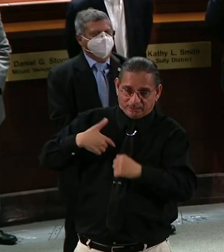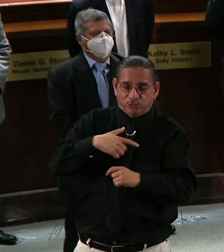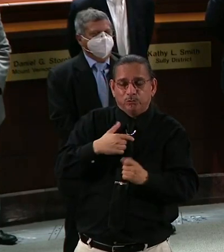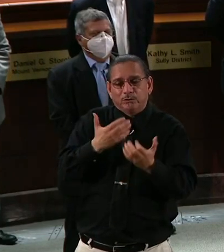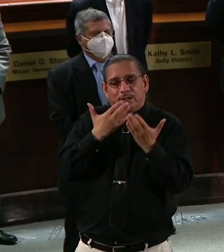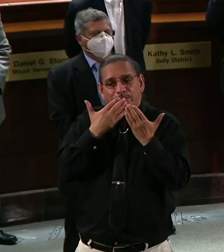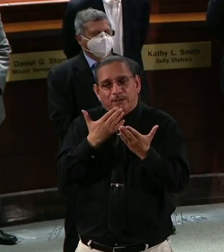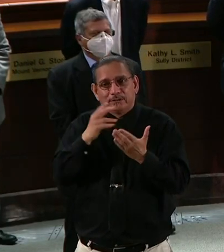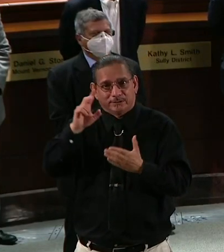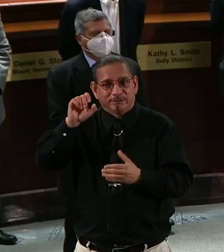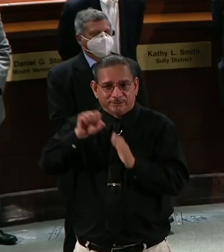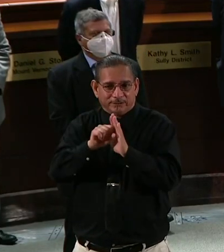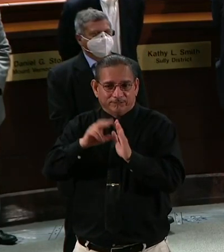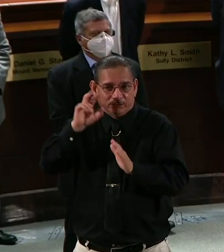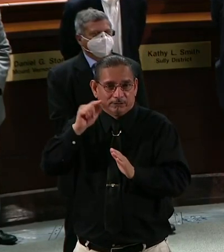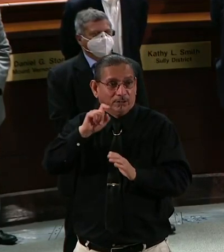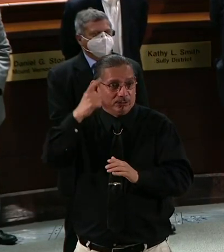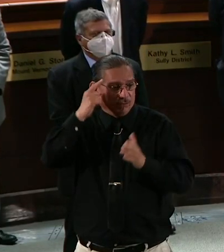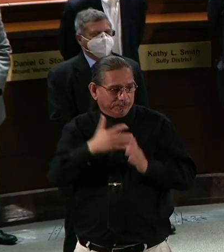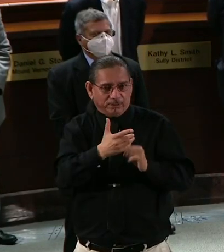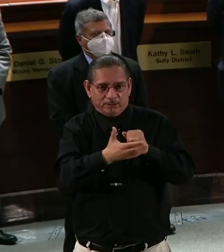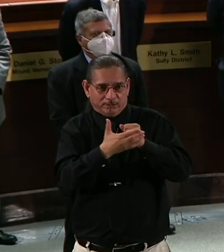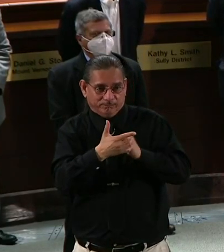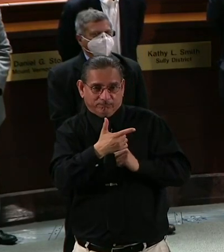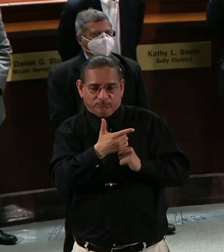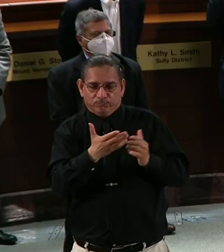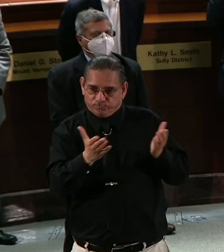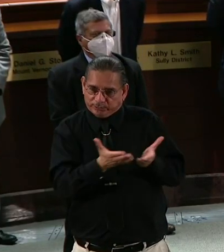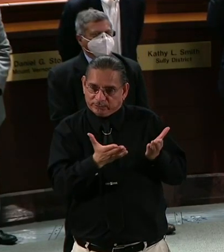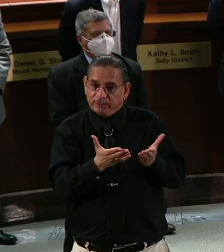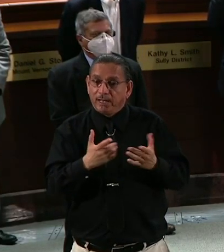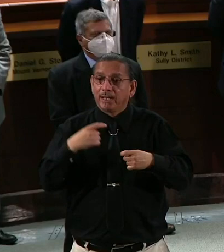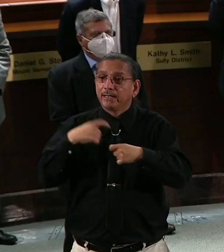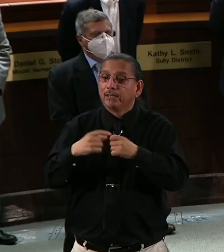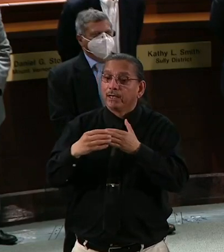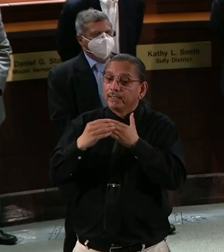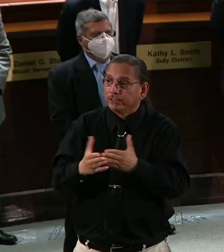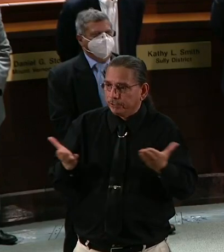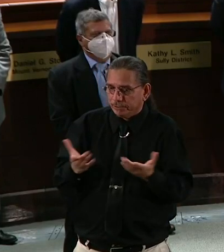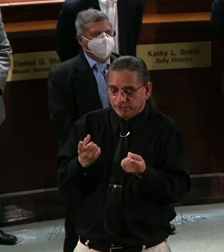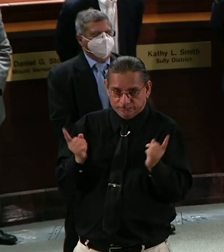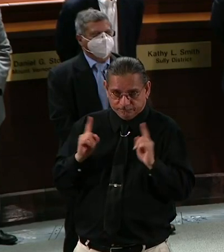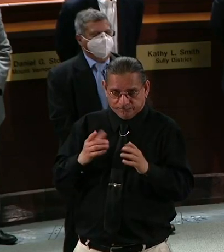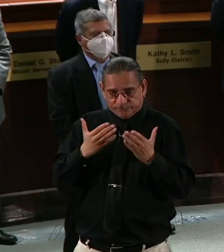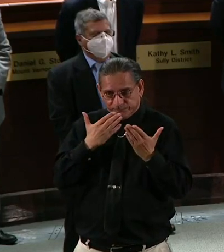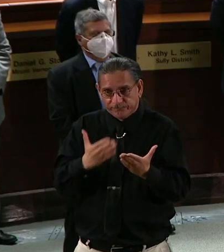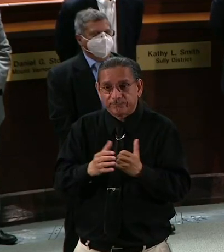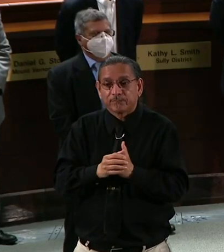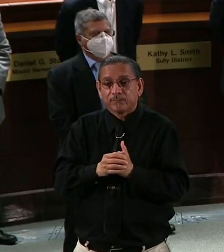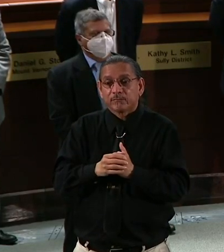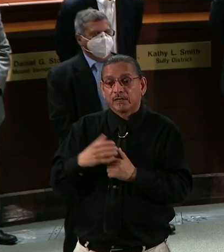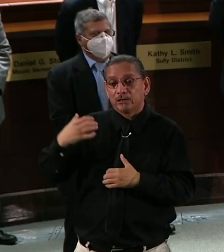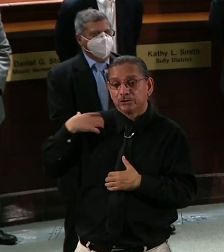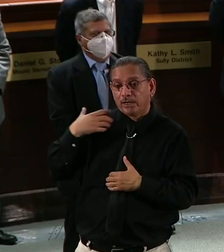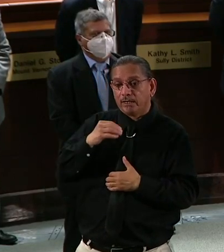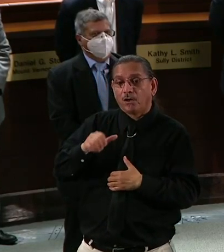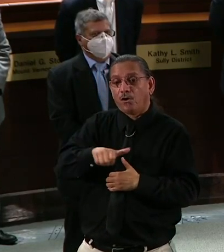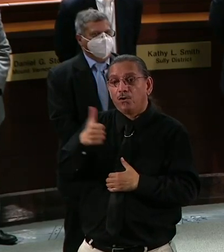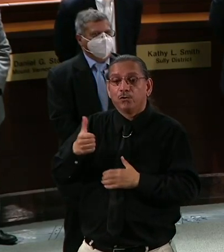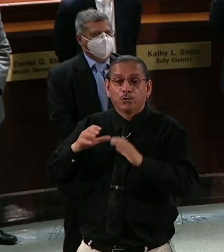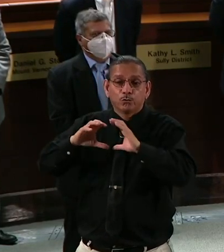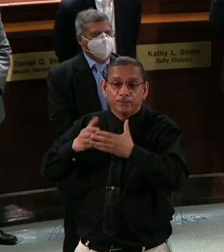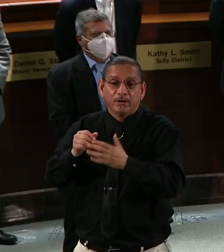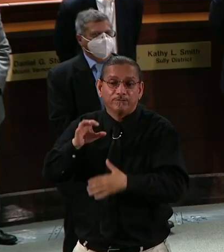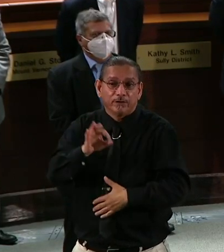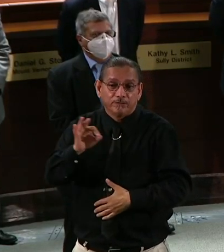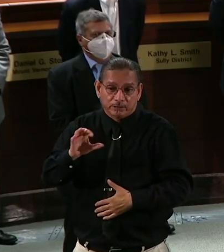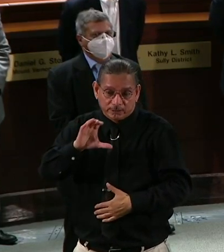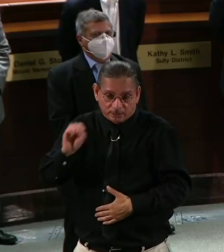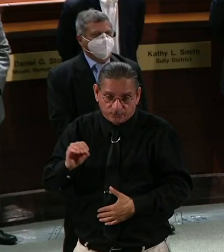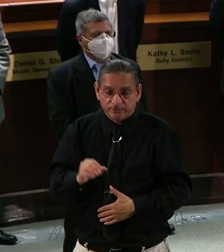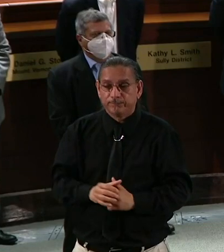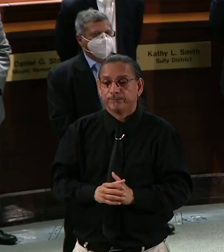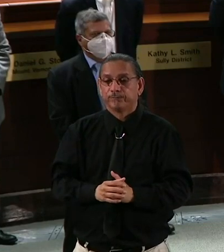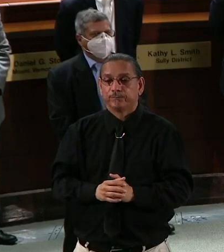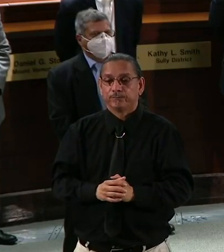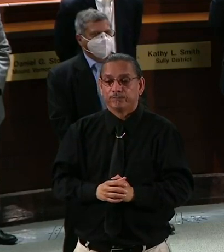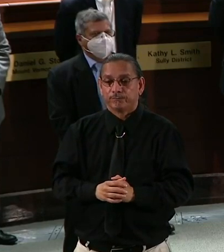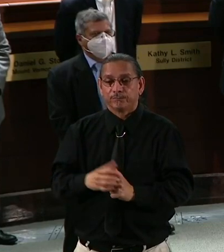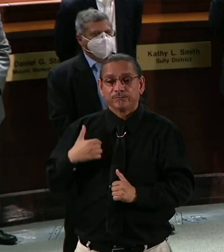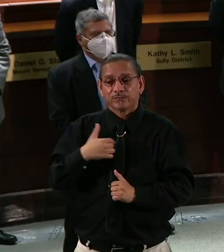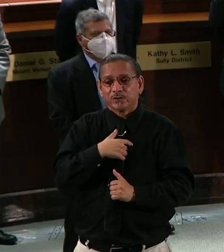YOU. MOST OF THE SYSTEM AGAIN